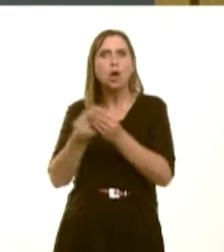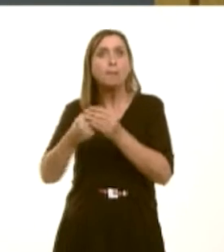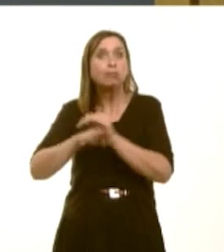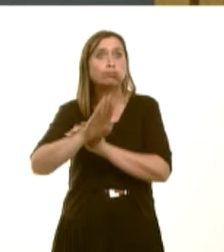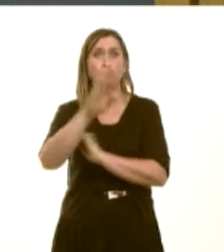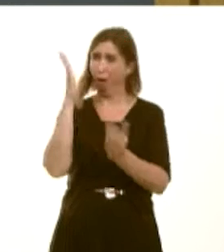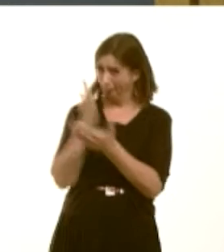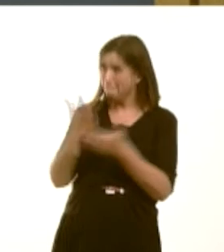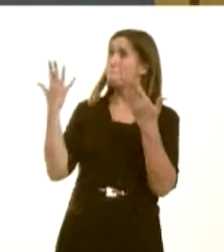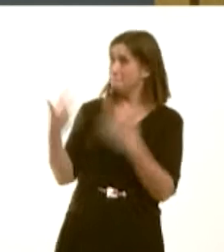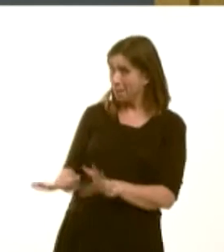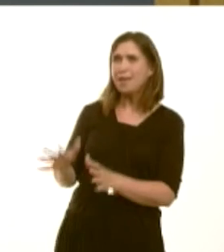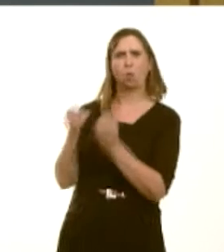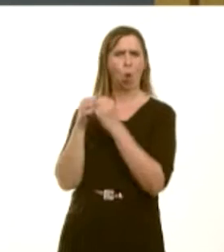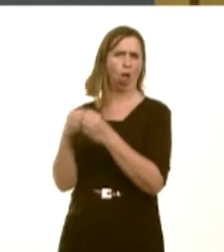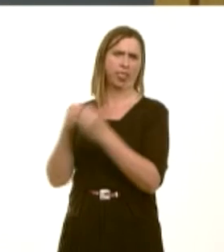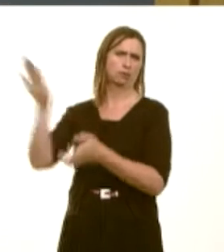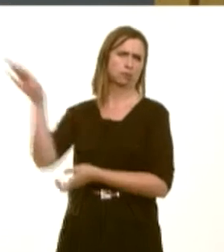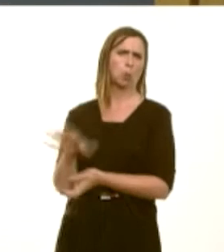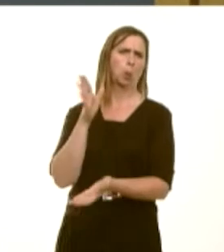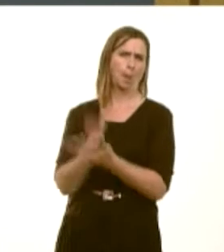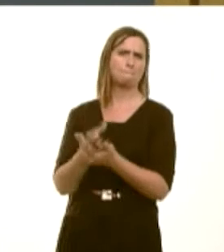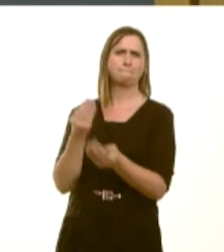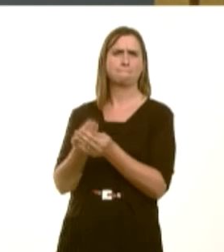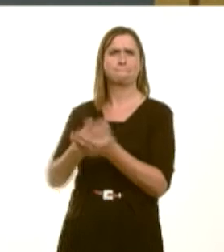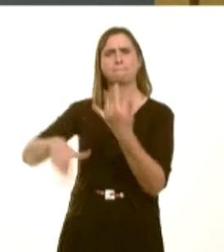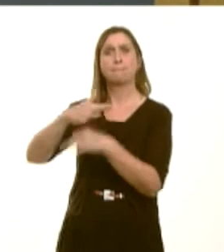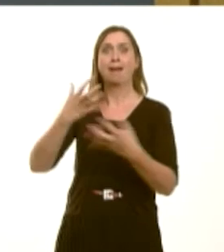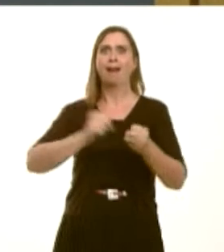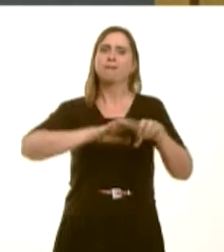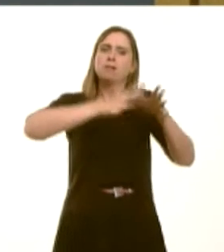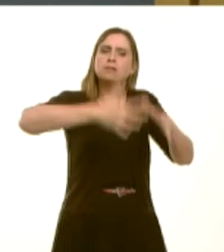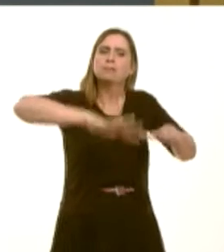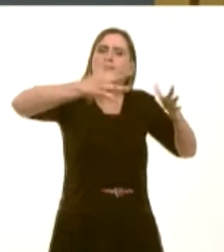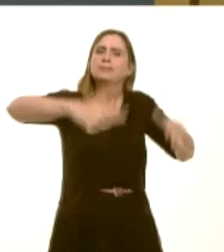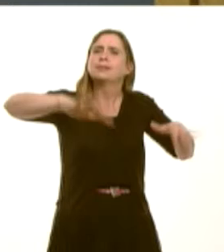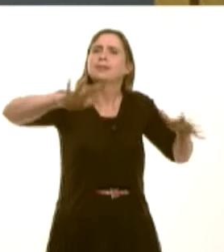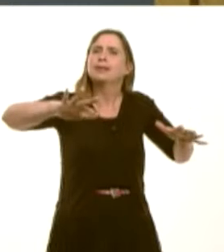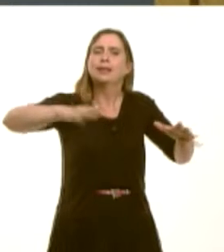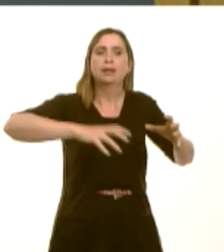in broad areas, including the marine energy developments that are set to be so important